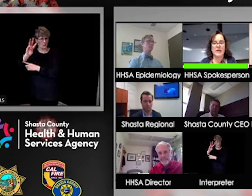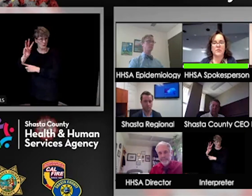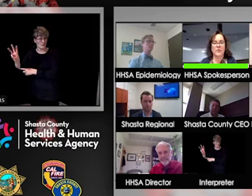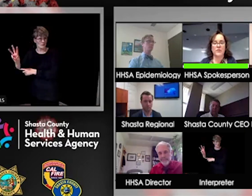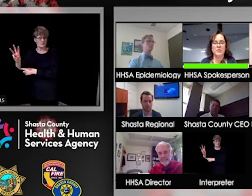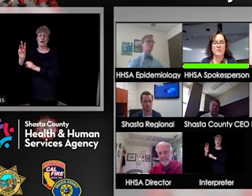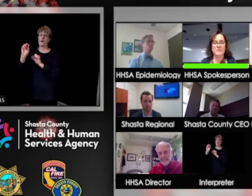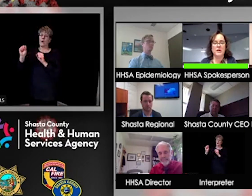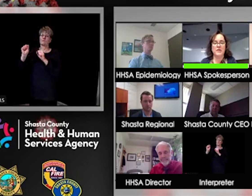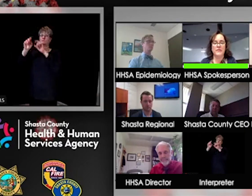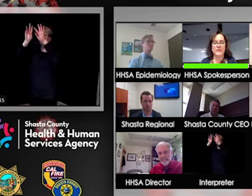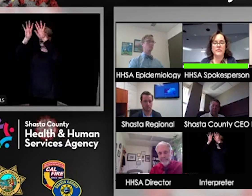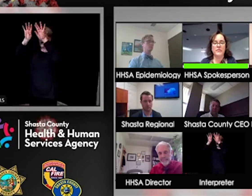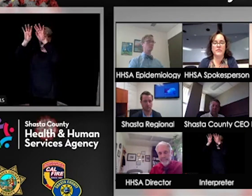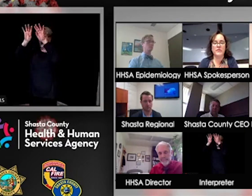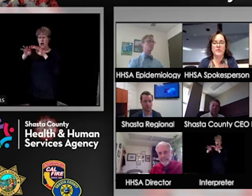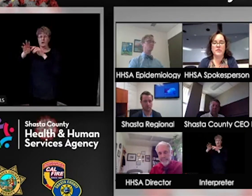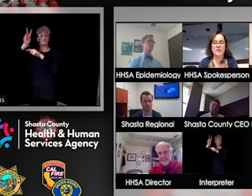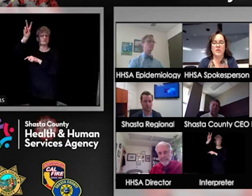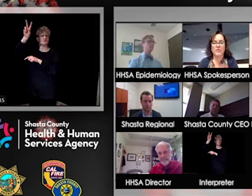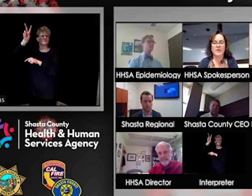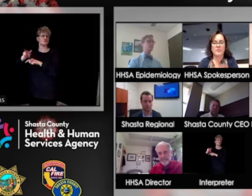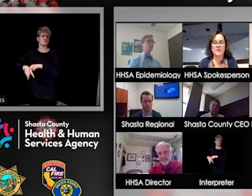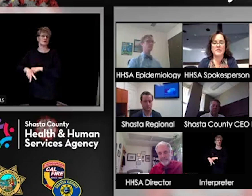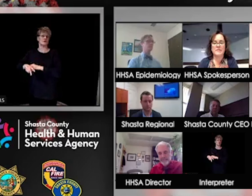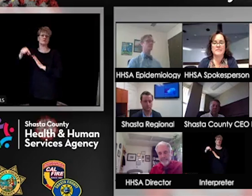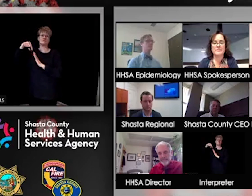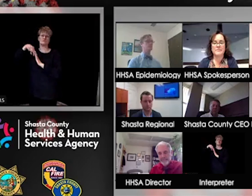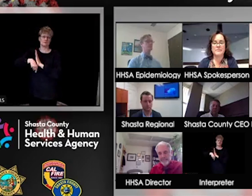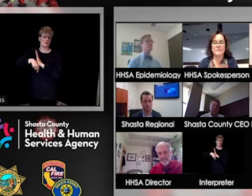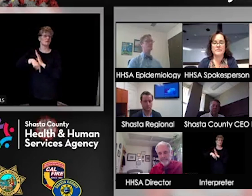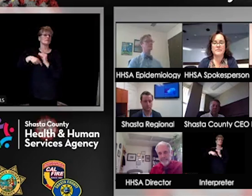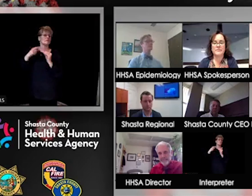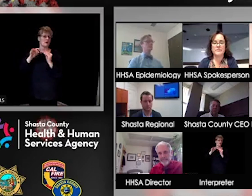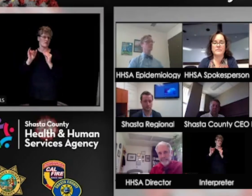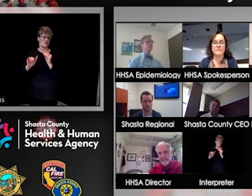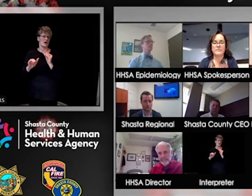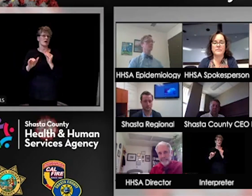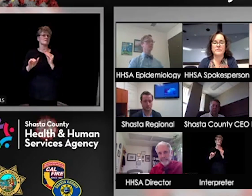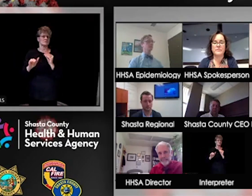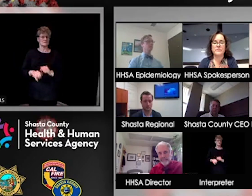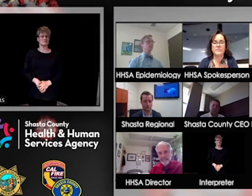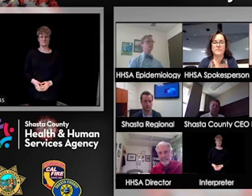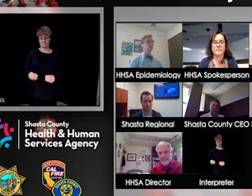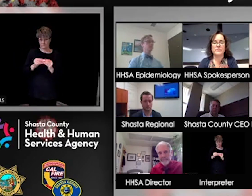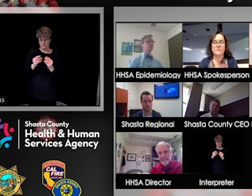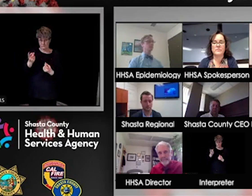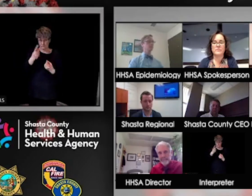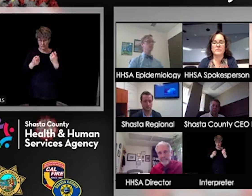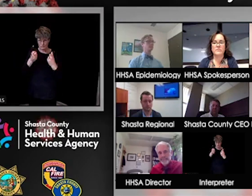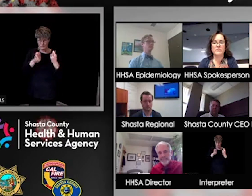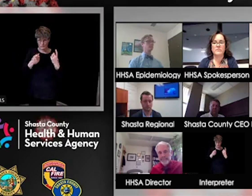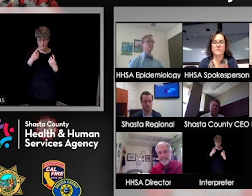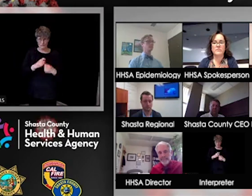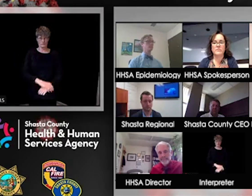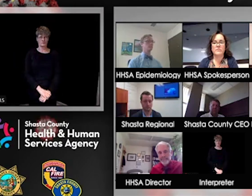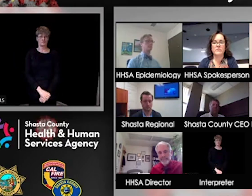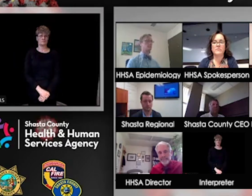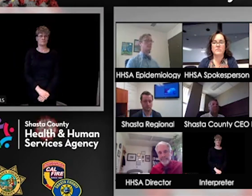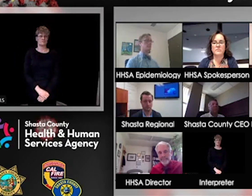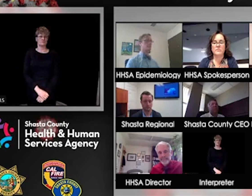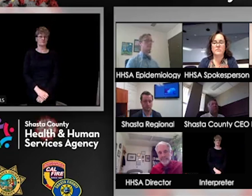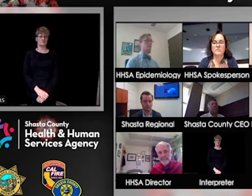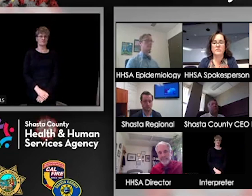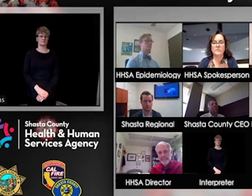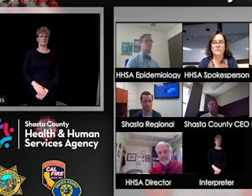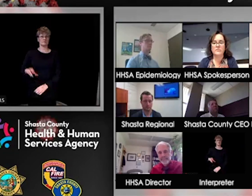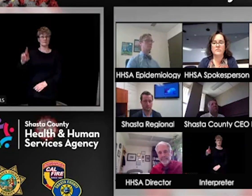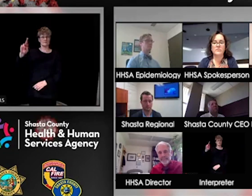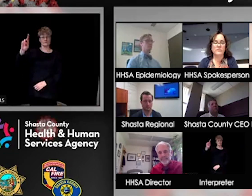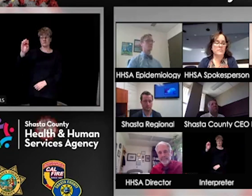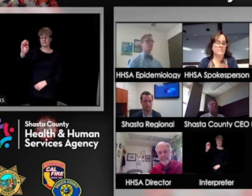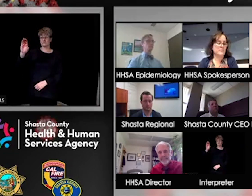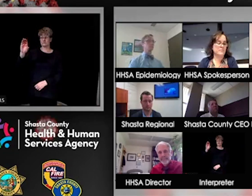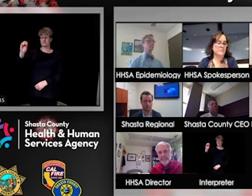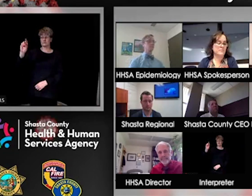might be helpful for you, as well. Are there any other questions? I have one for Dr. Ramstrom.